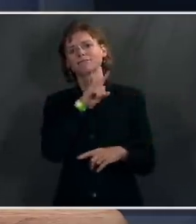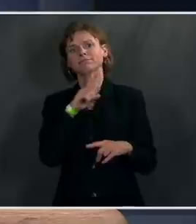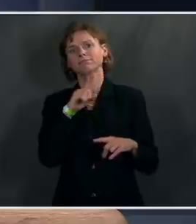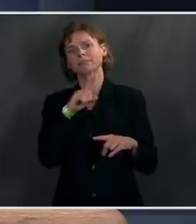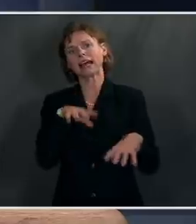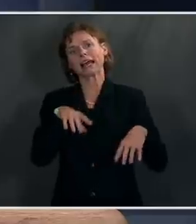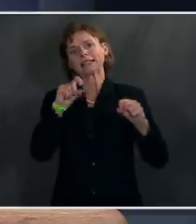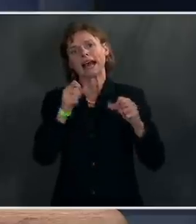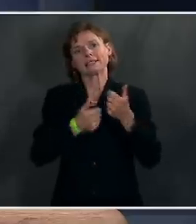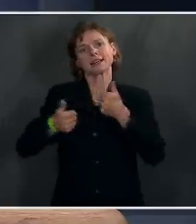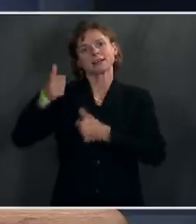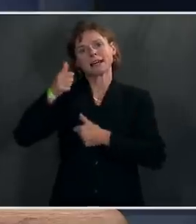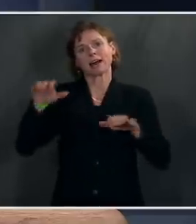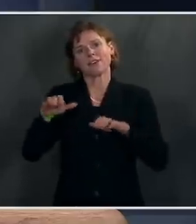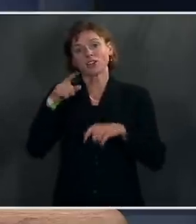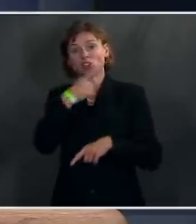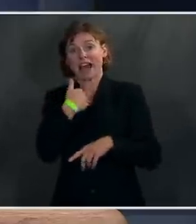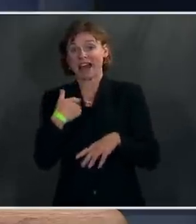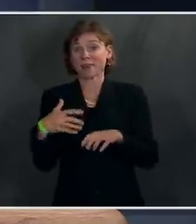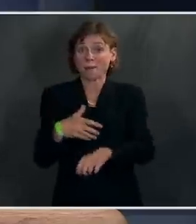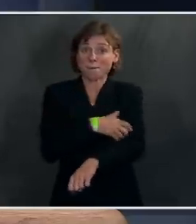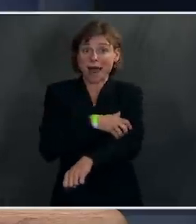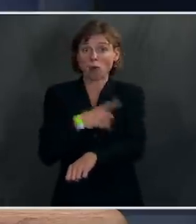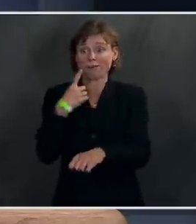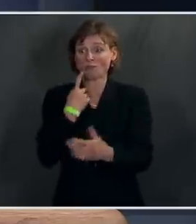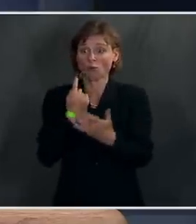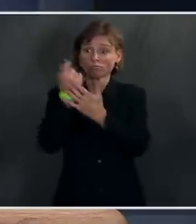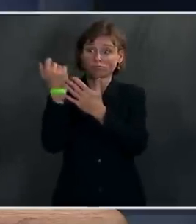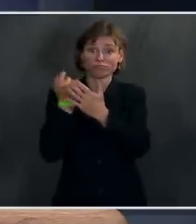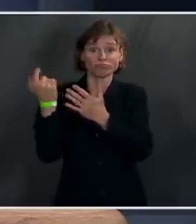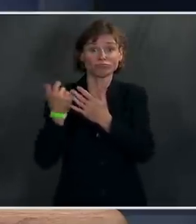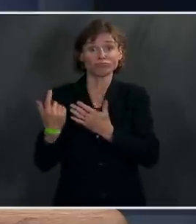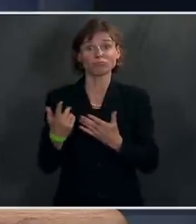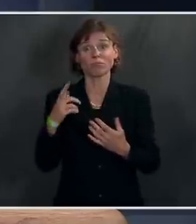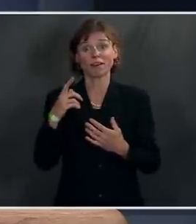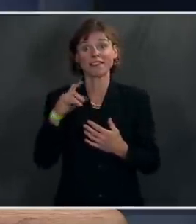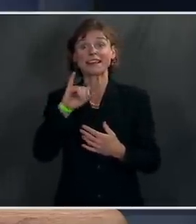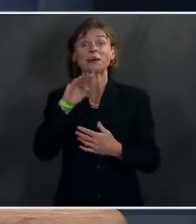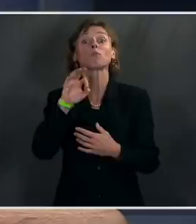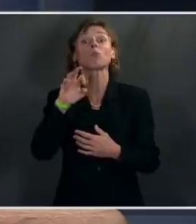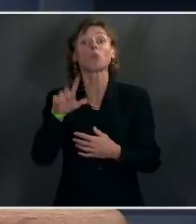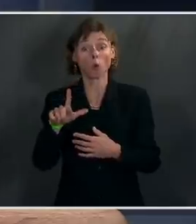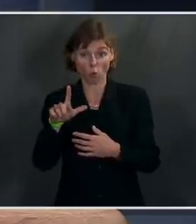to take to overturn the immoral steps of the last administration. So that's why he's doing all of these taking